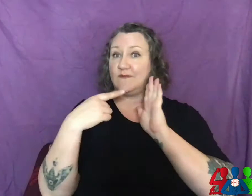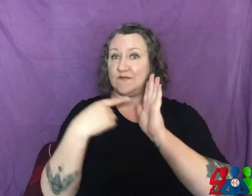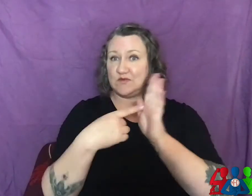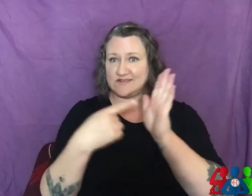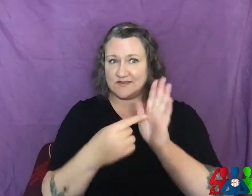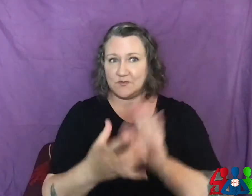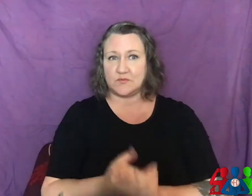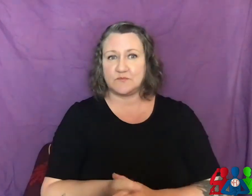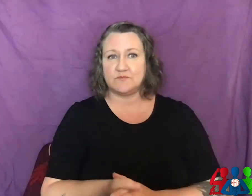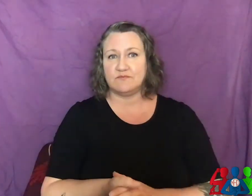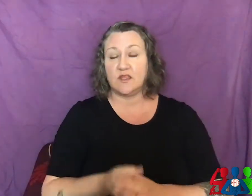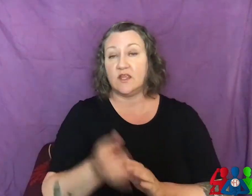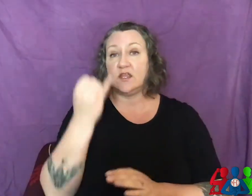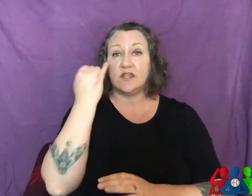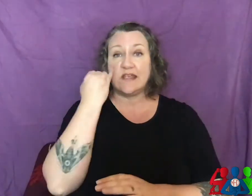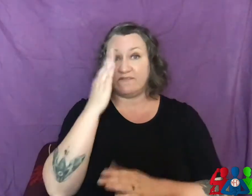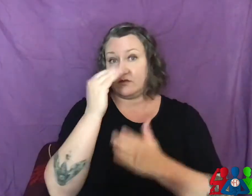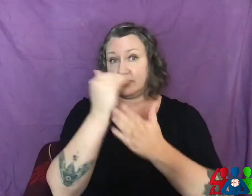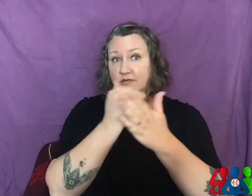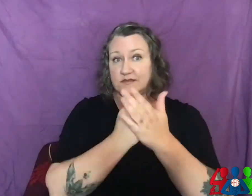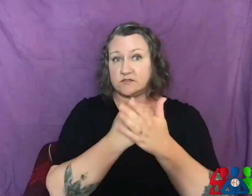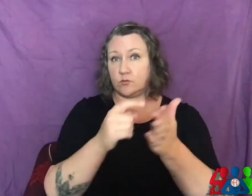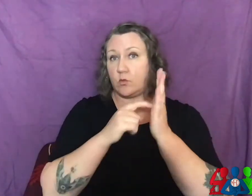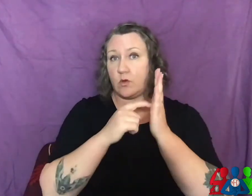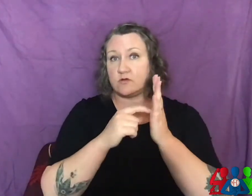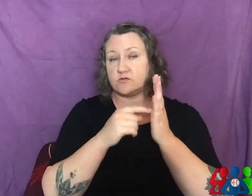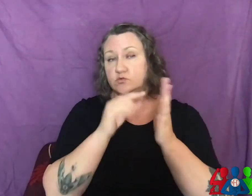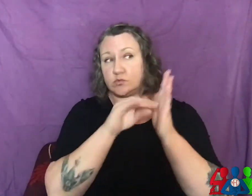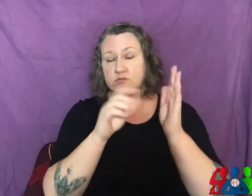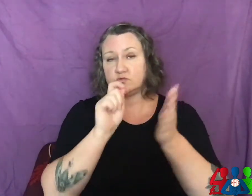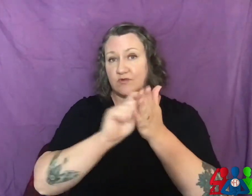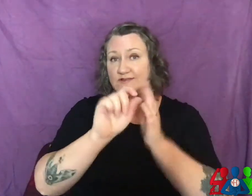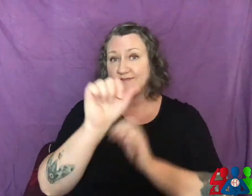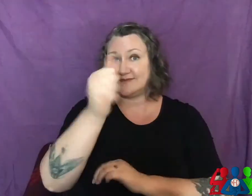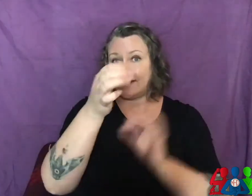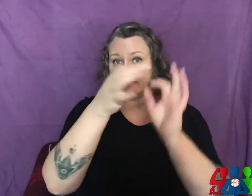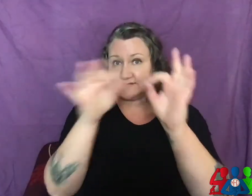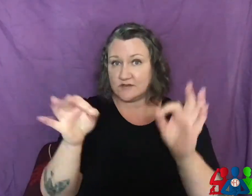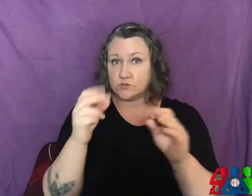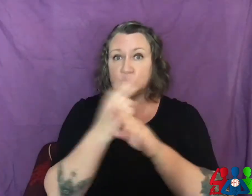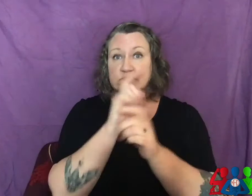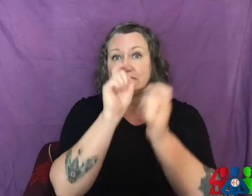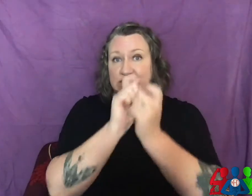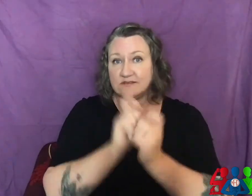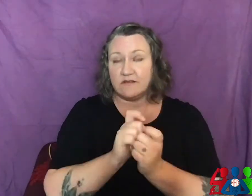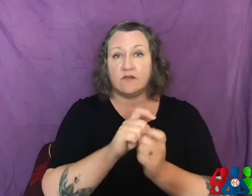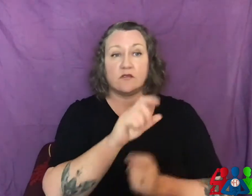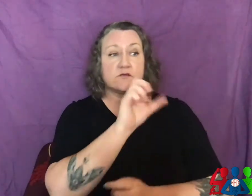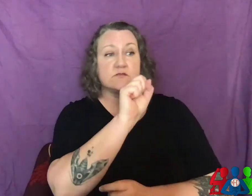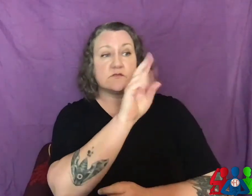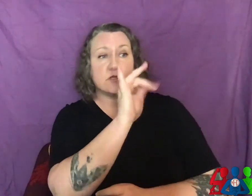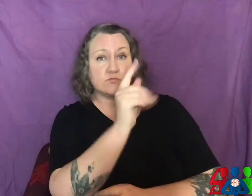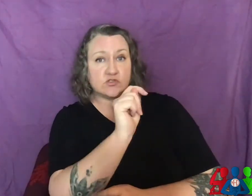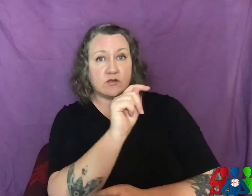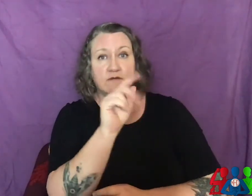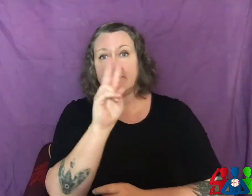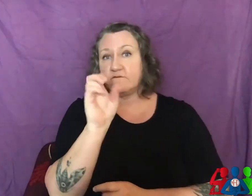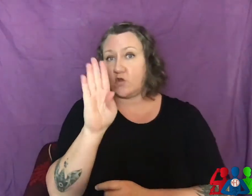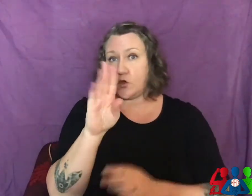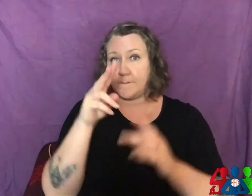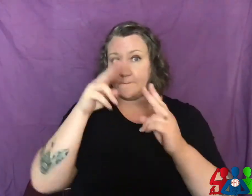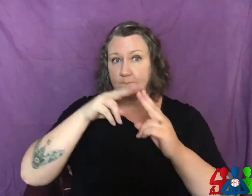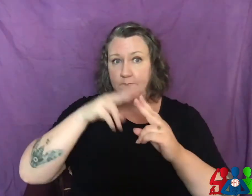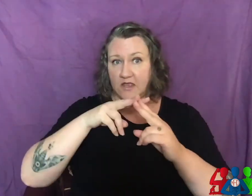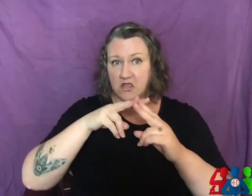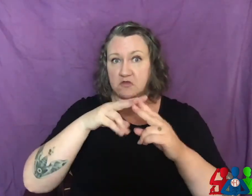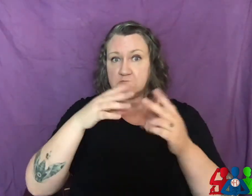apply to the assignment. For example, if you have -- if you ask your students to write 10